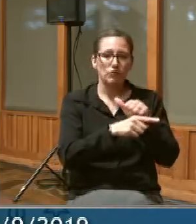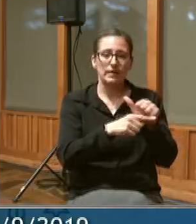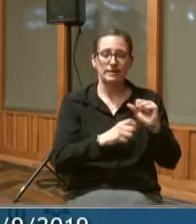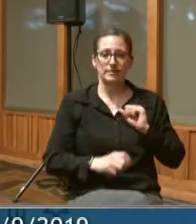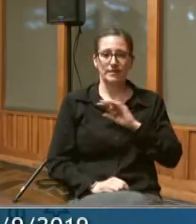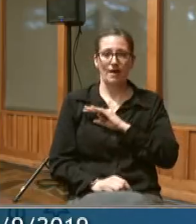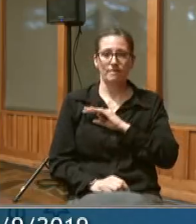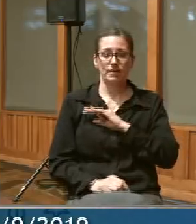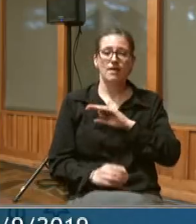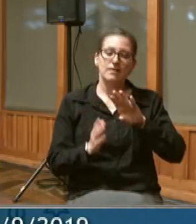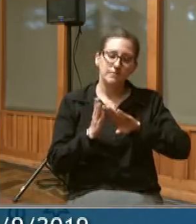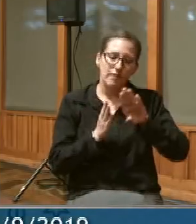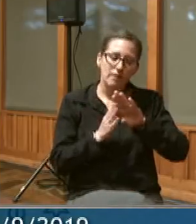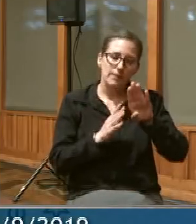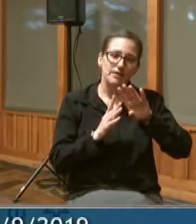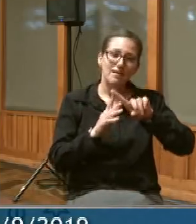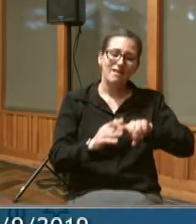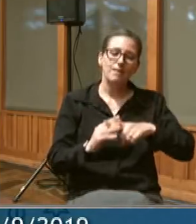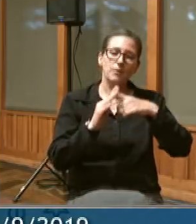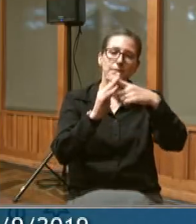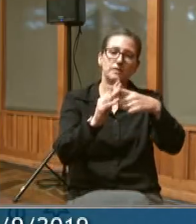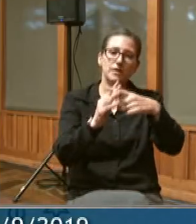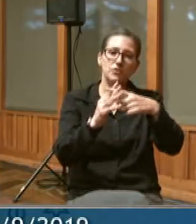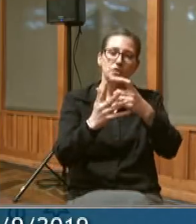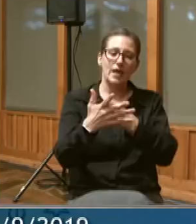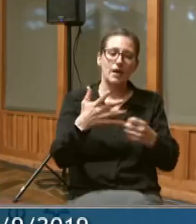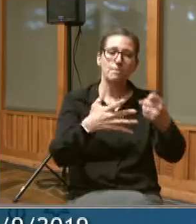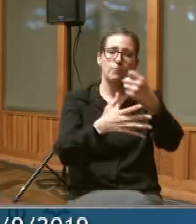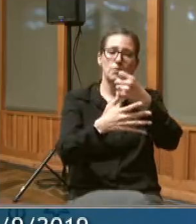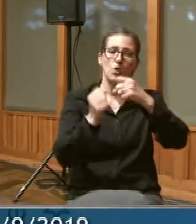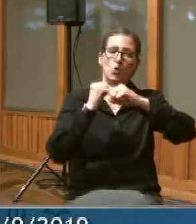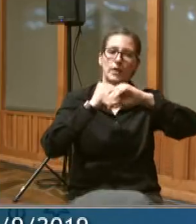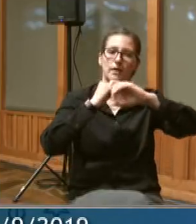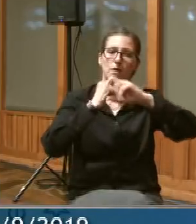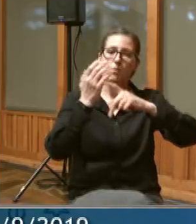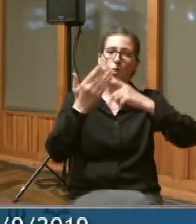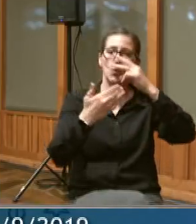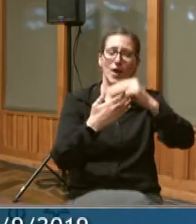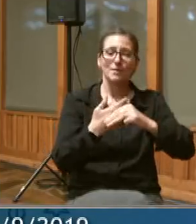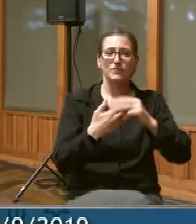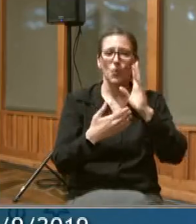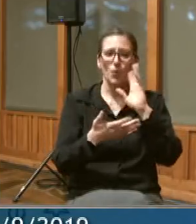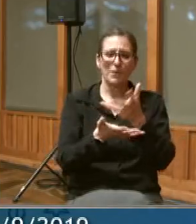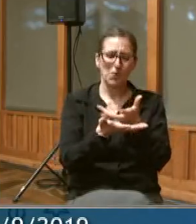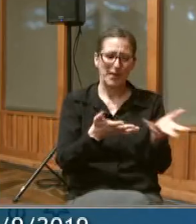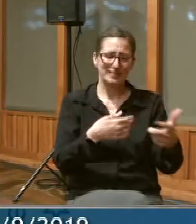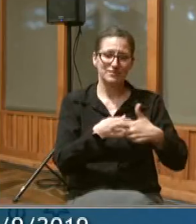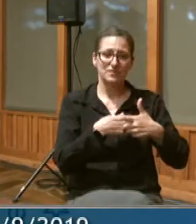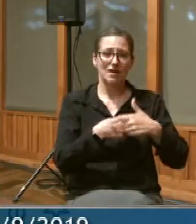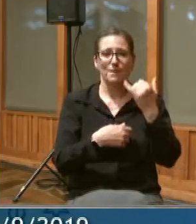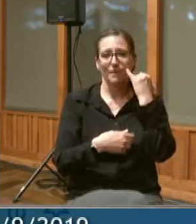USED IN RECRUITING, INTERVIEWING, HIRING AND TRAINING THE STAFF, THE DEVELOPMENT, IMPLEMENTATION AND